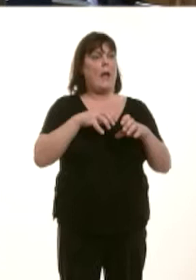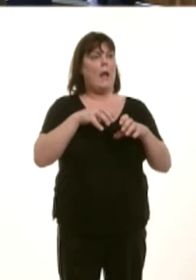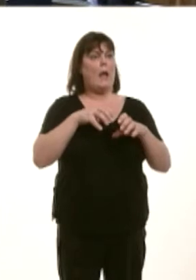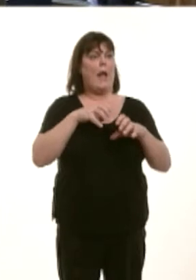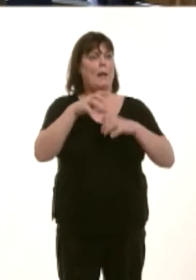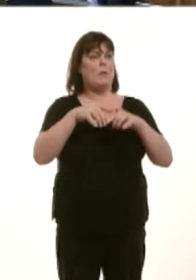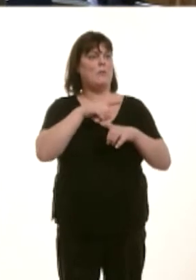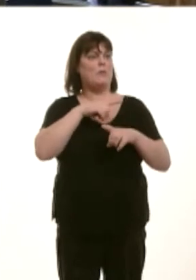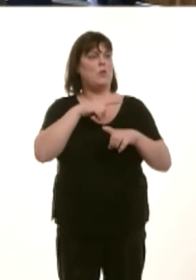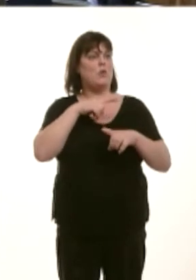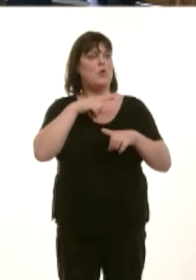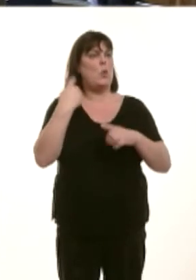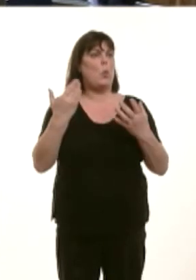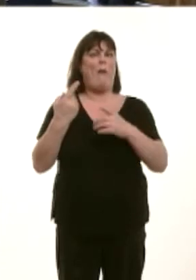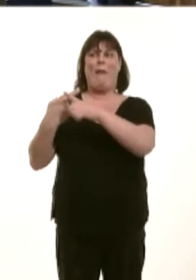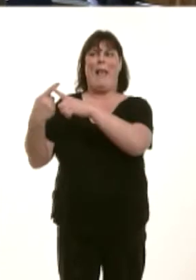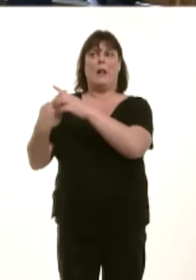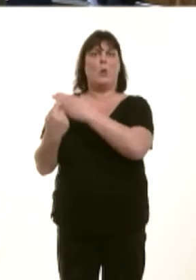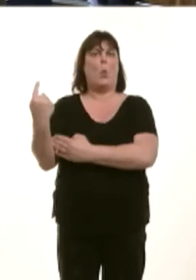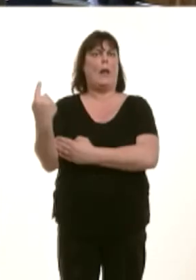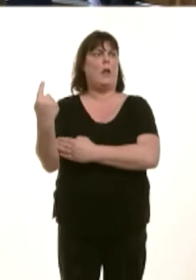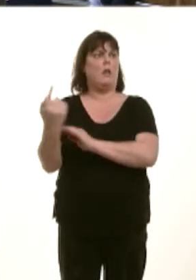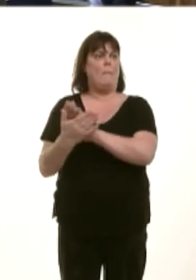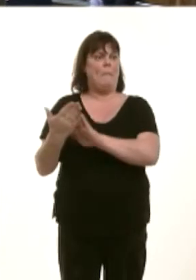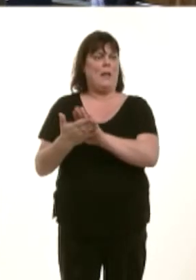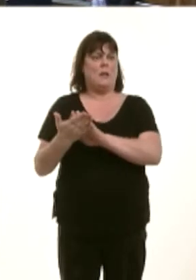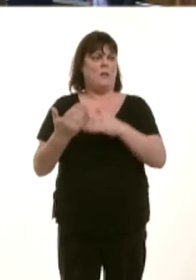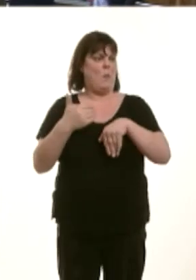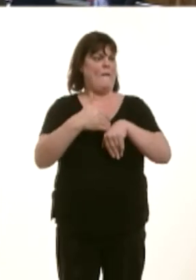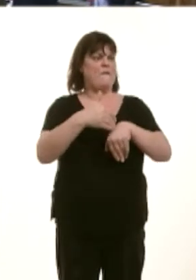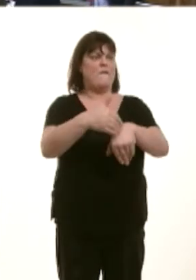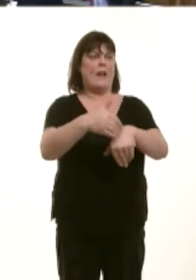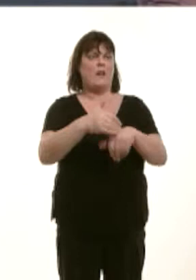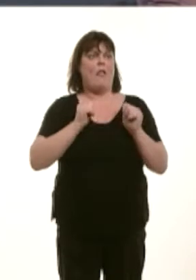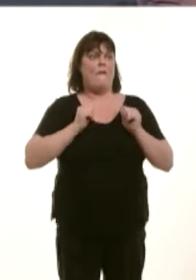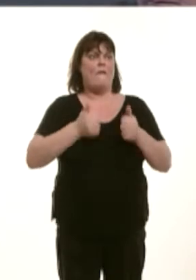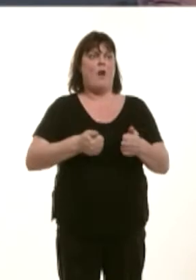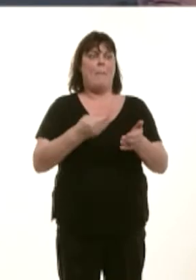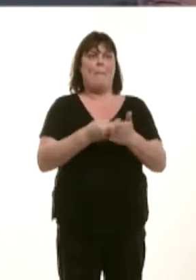Of course, there would then be an impact on the money that would be available through the levy.